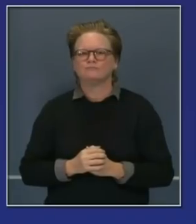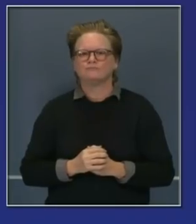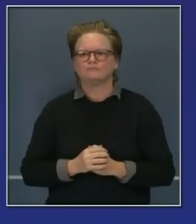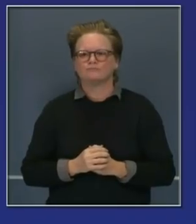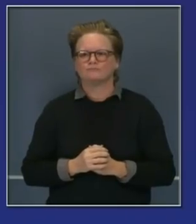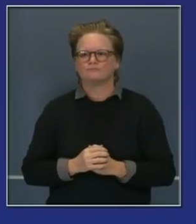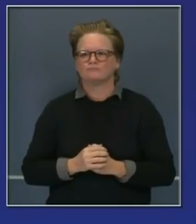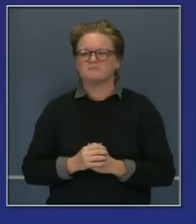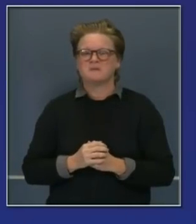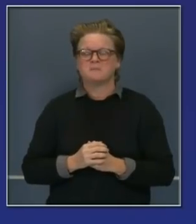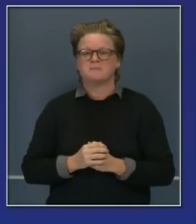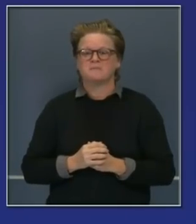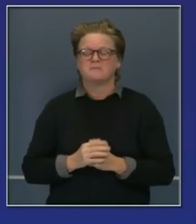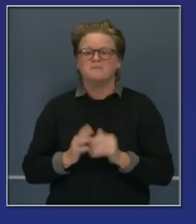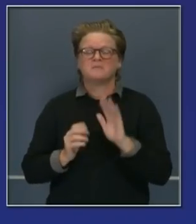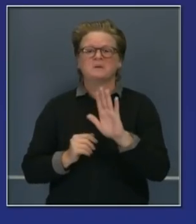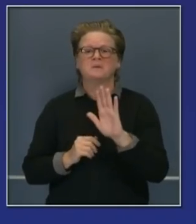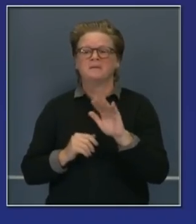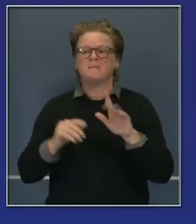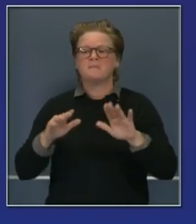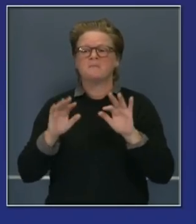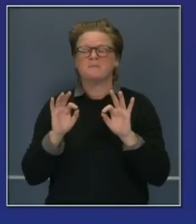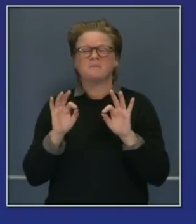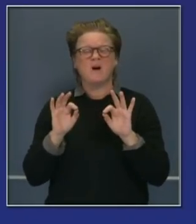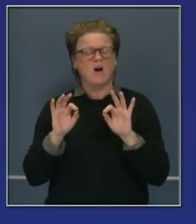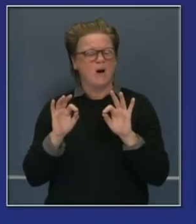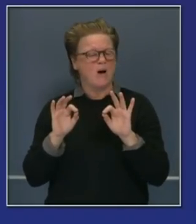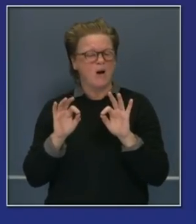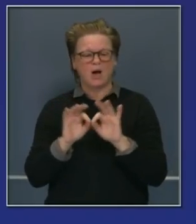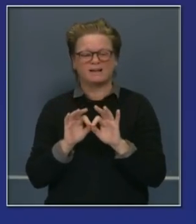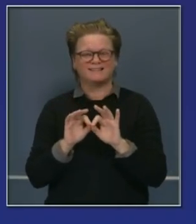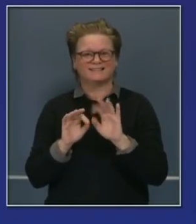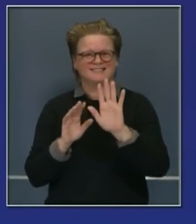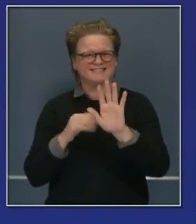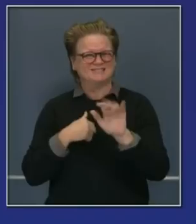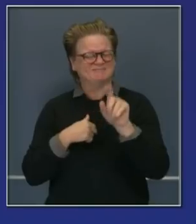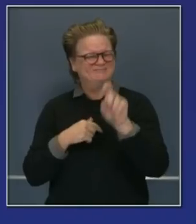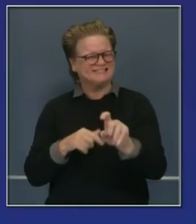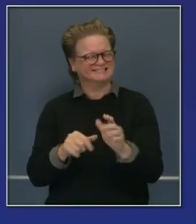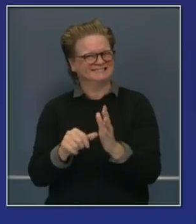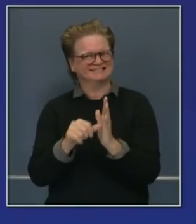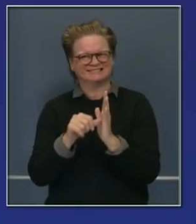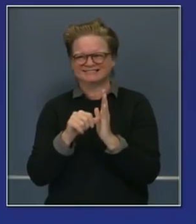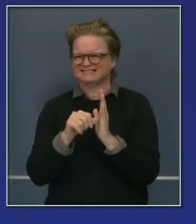AS A SECOND WAVE AND HAS BEEN REFERRED TO AS THE THIRD WAVE. IT IS SIMPLY SEMANTICS. ONE OF THE MOST IMPORTANT